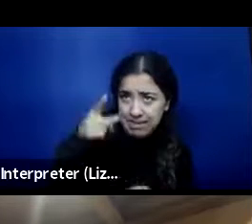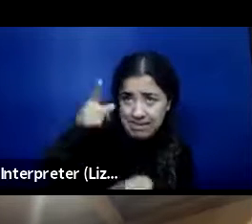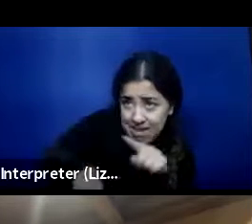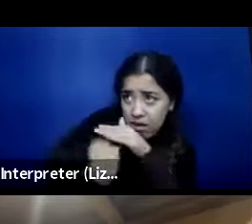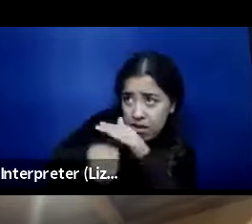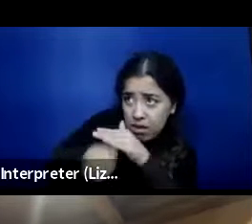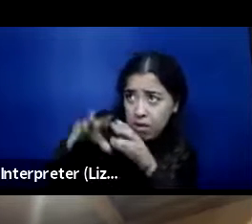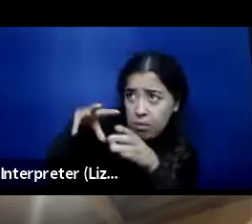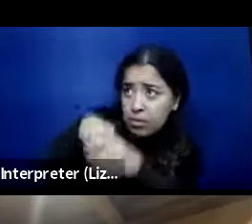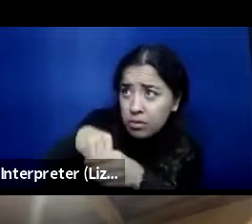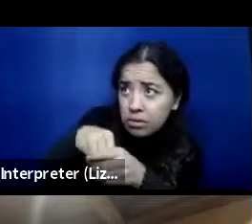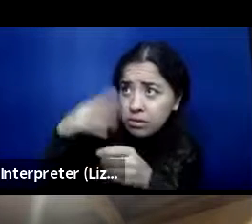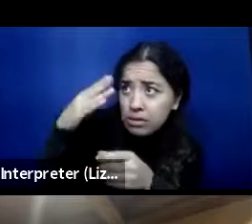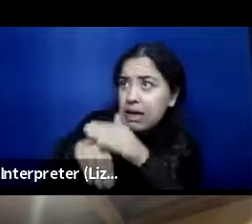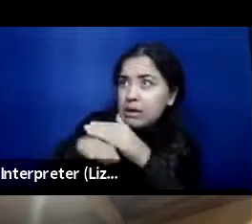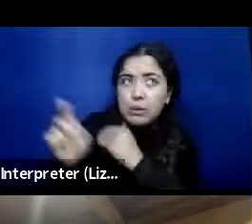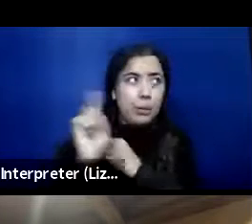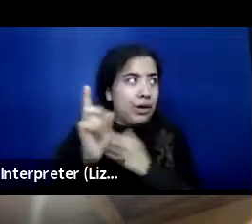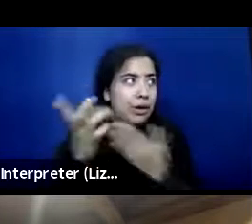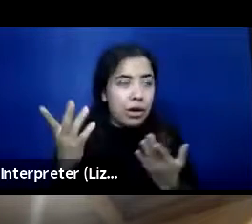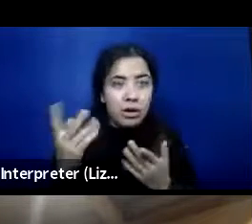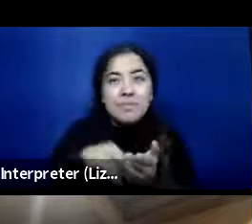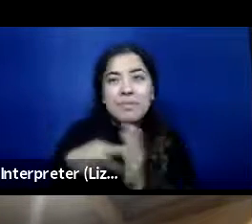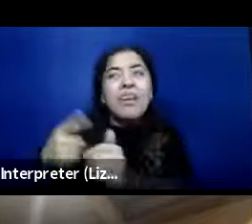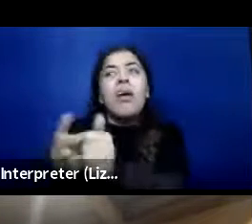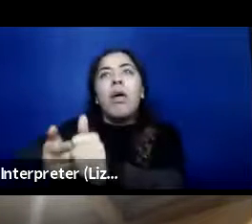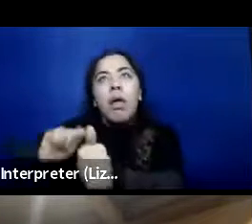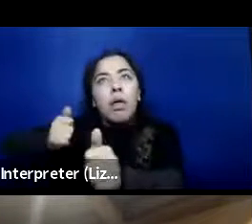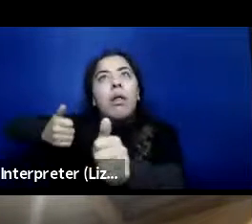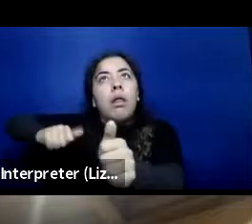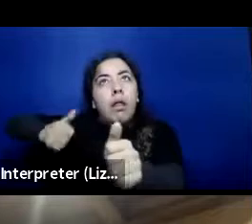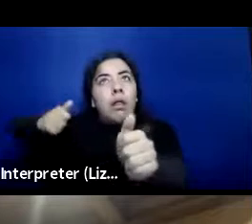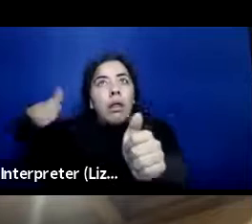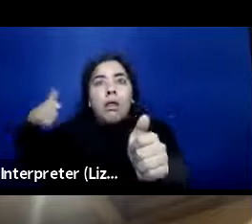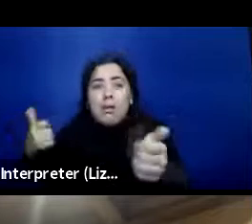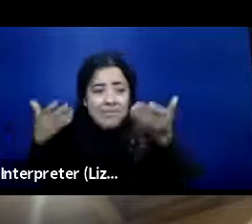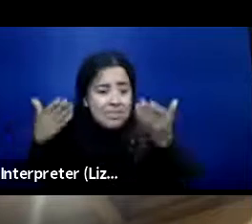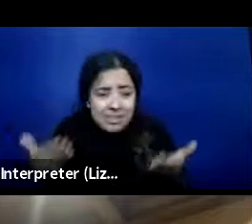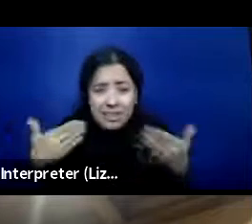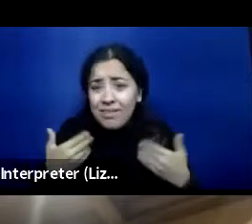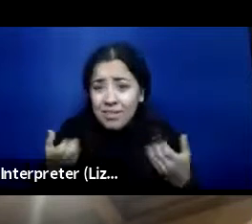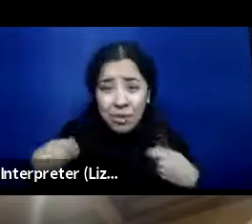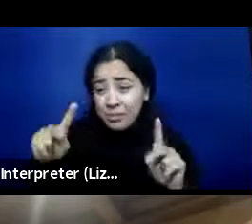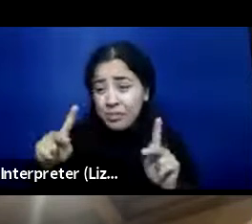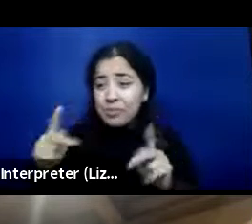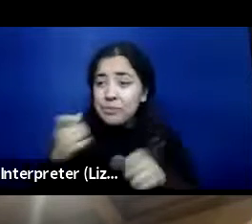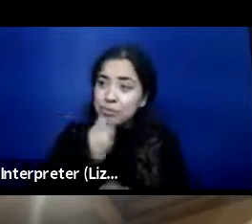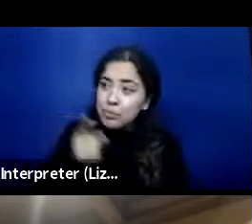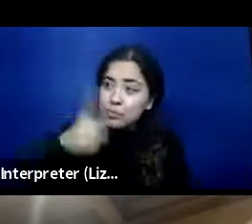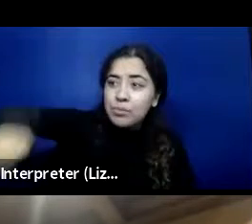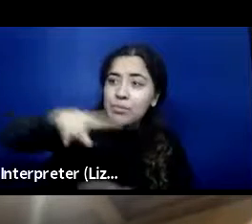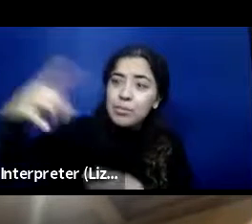we're only pushing people further behind when we have the opportunity to make sure it's inclusive and we're levelling the playing field.